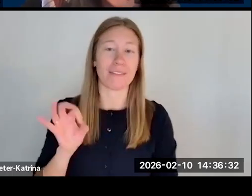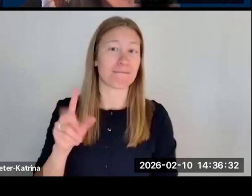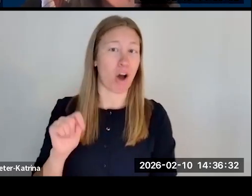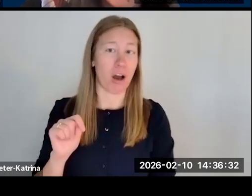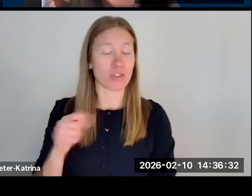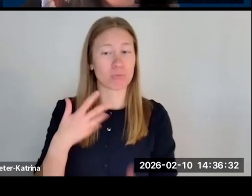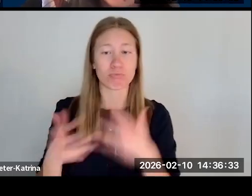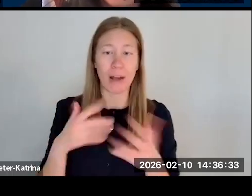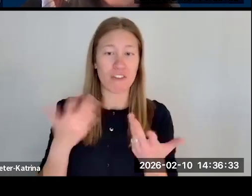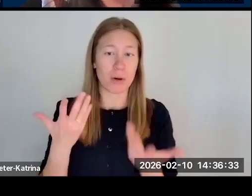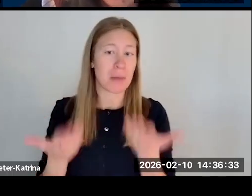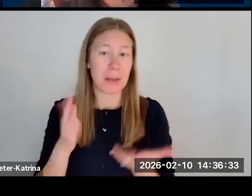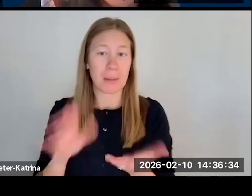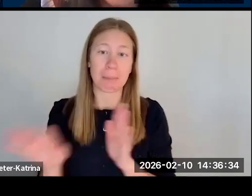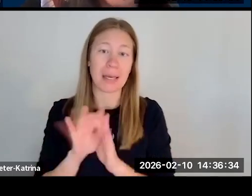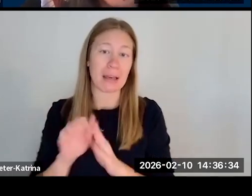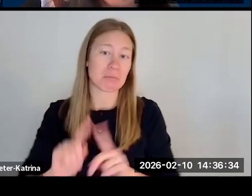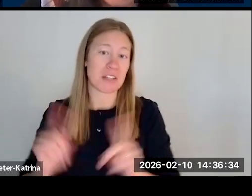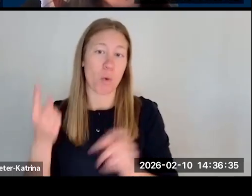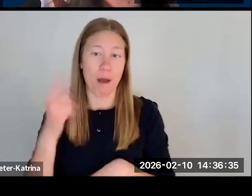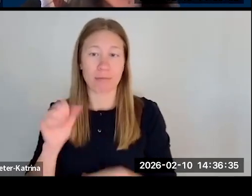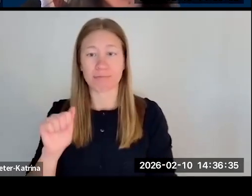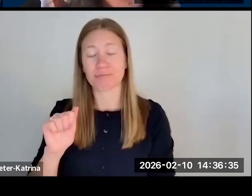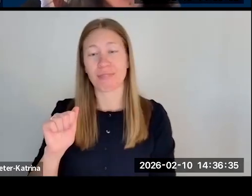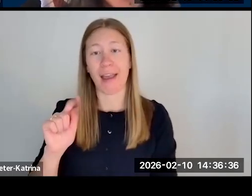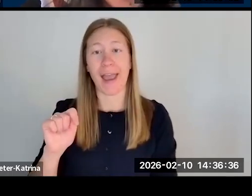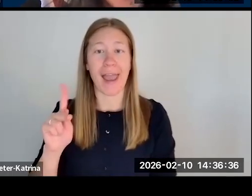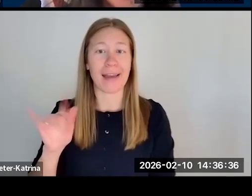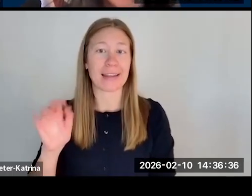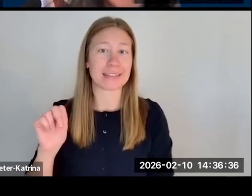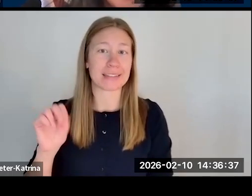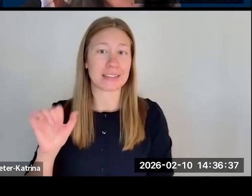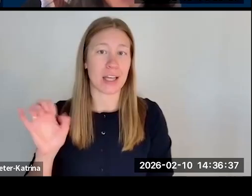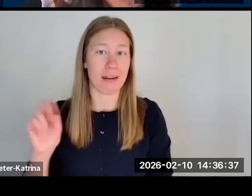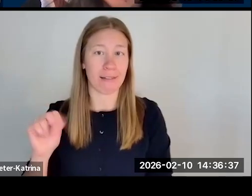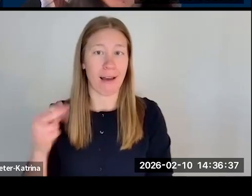pick a different typeface like Atkinson Hyper Legible and then go back